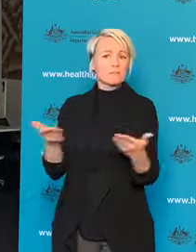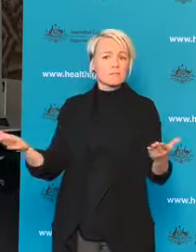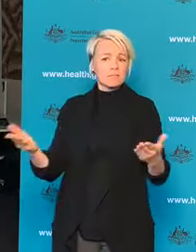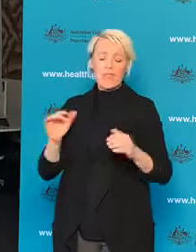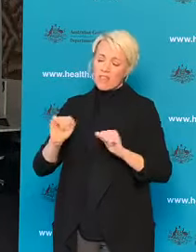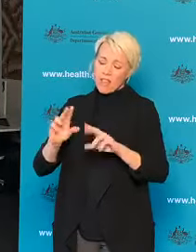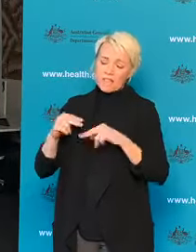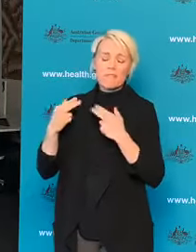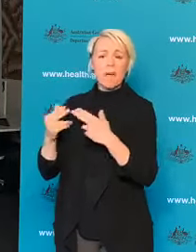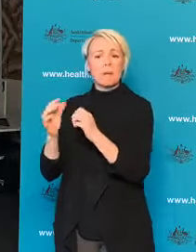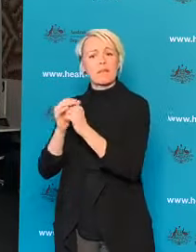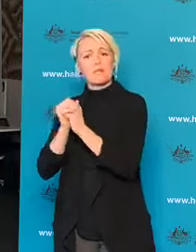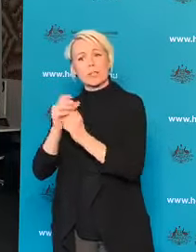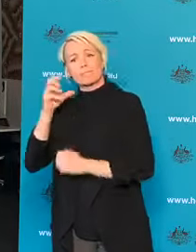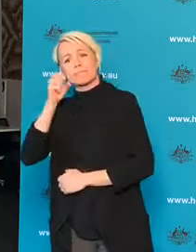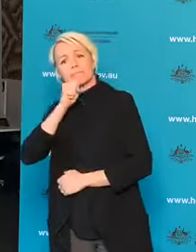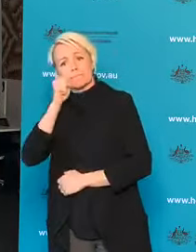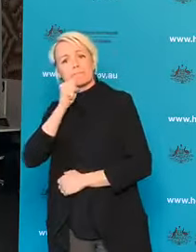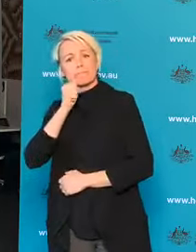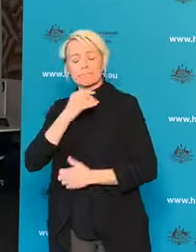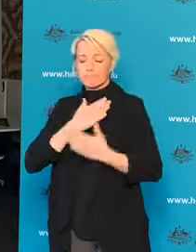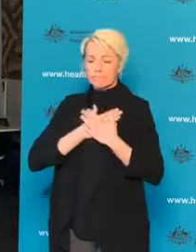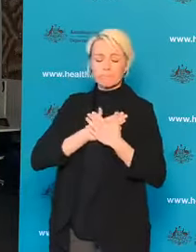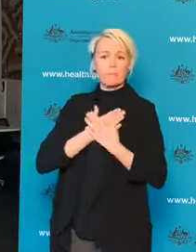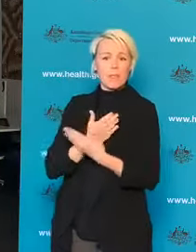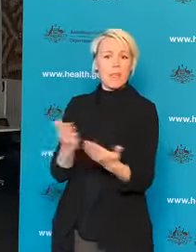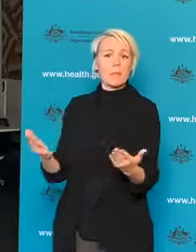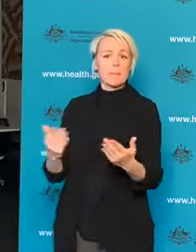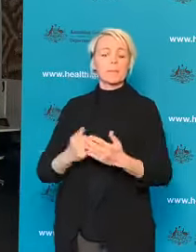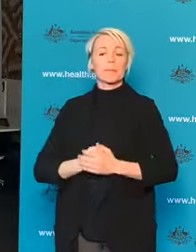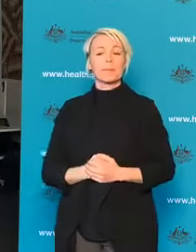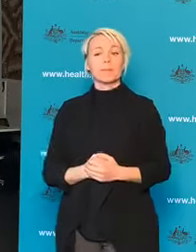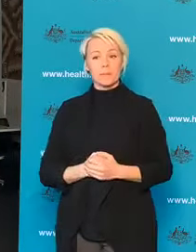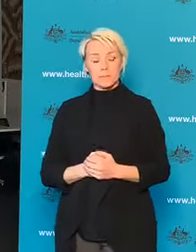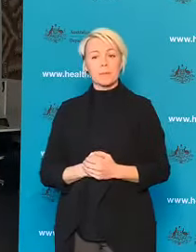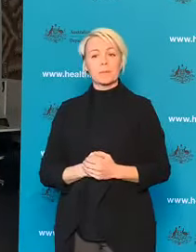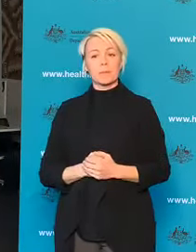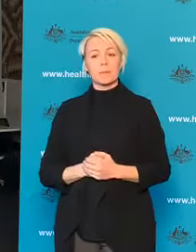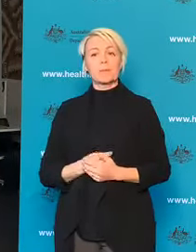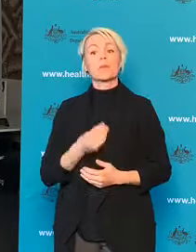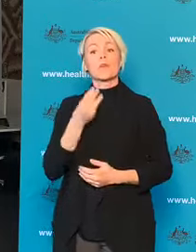friends. There have now been 3,891 people